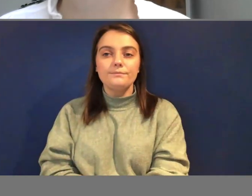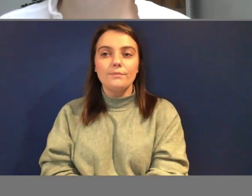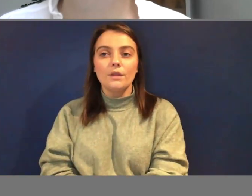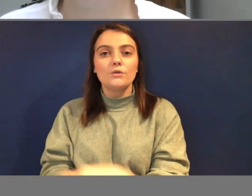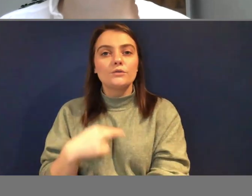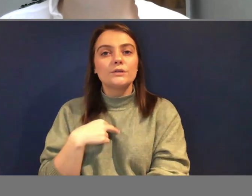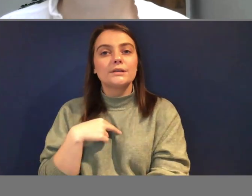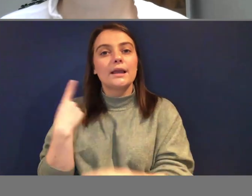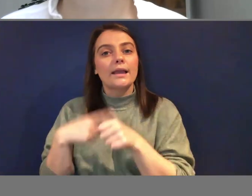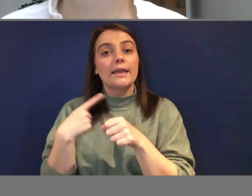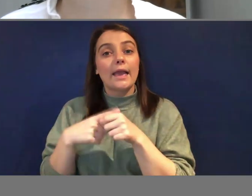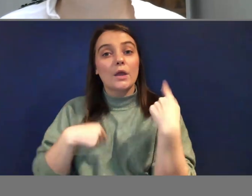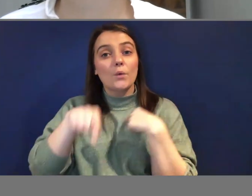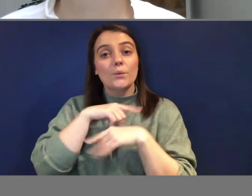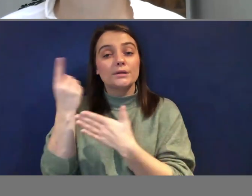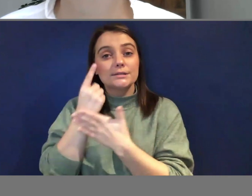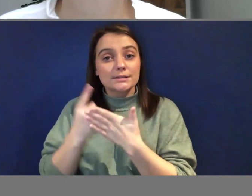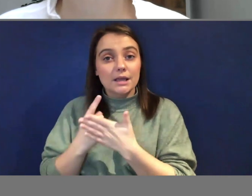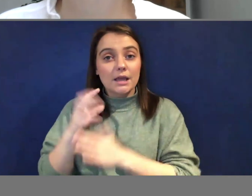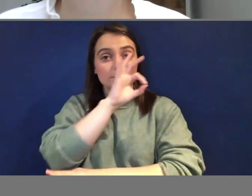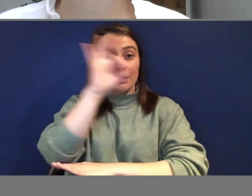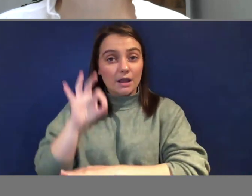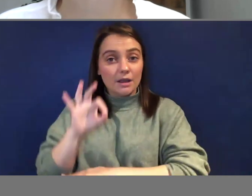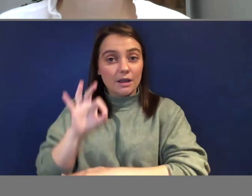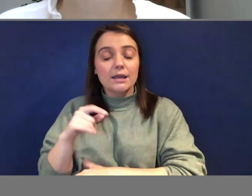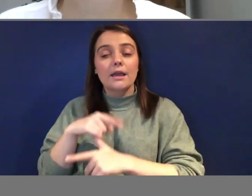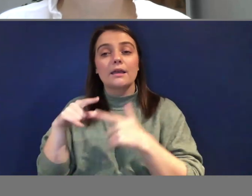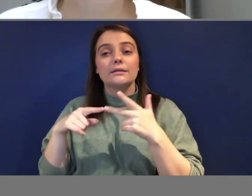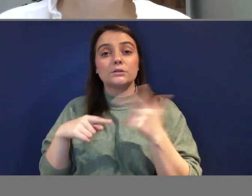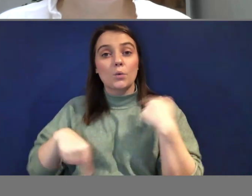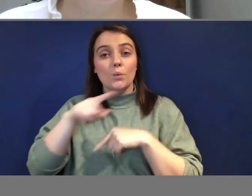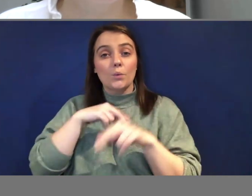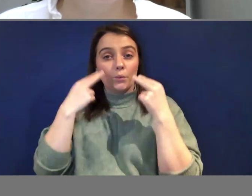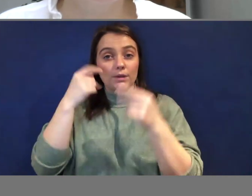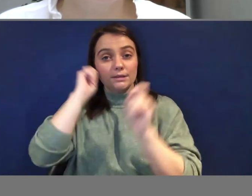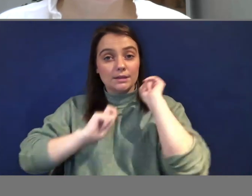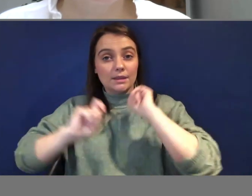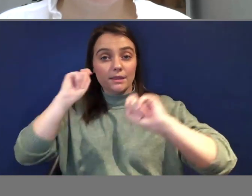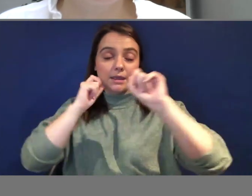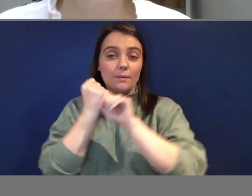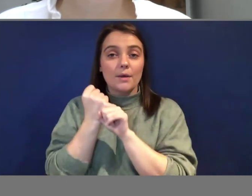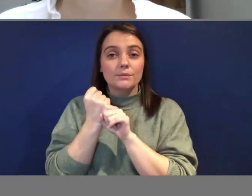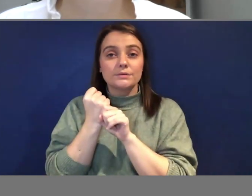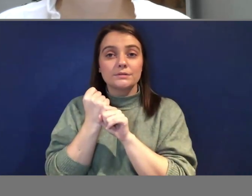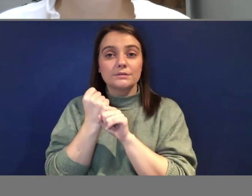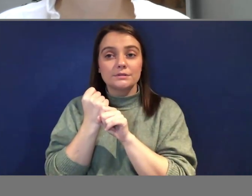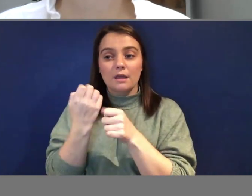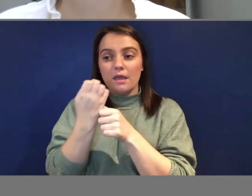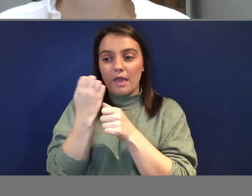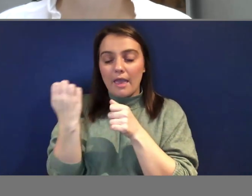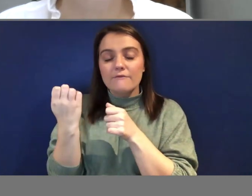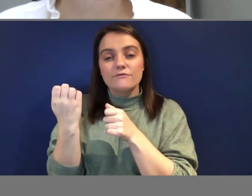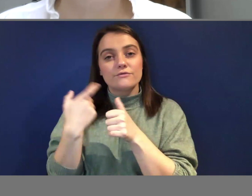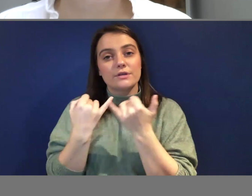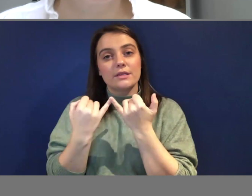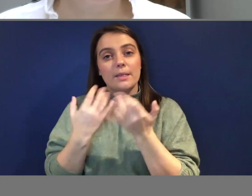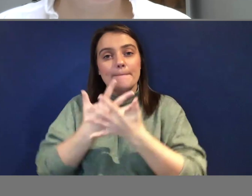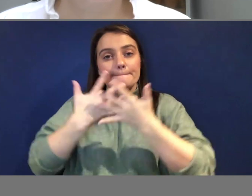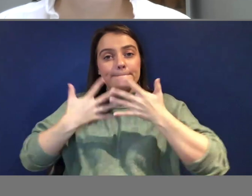as designers as architects we need to be thinking of every you know the greatest range of users if